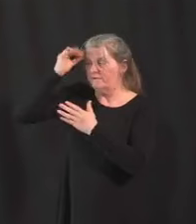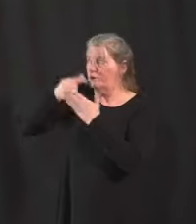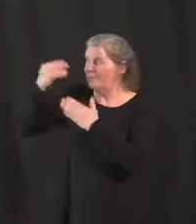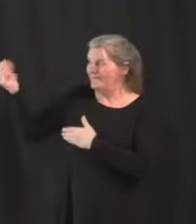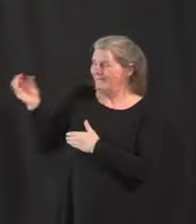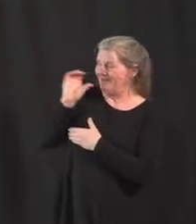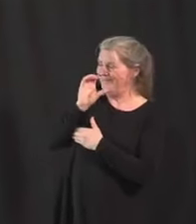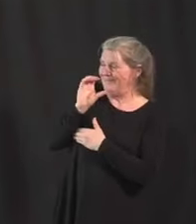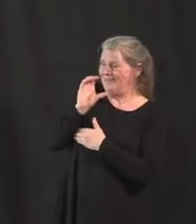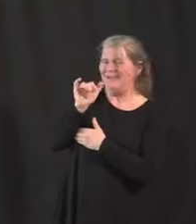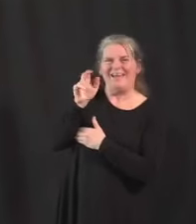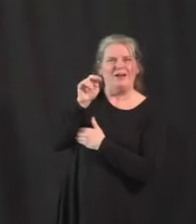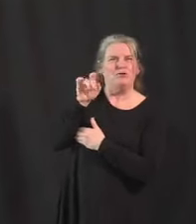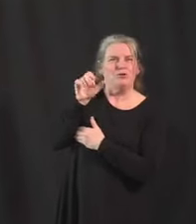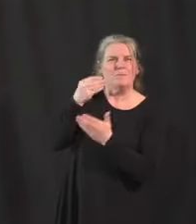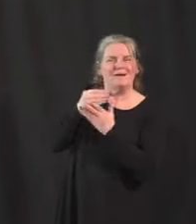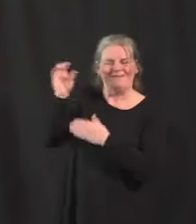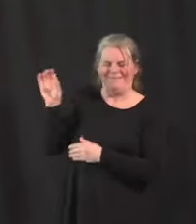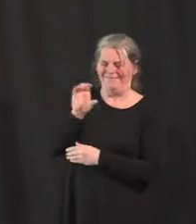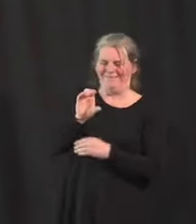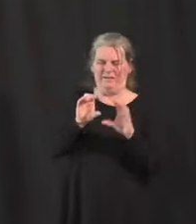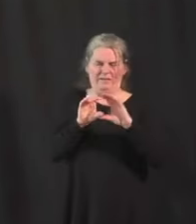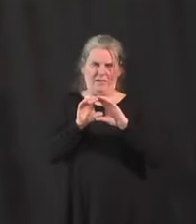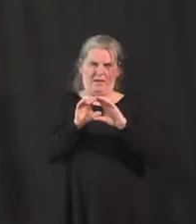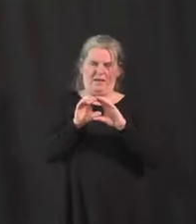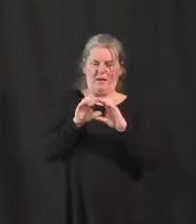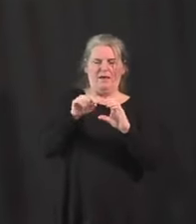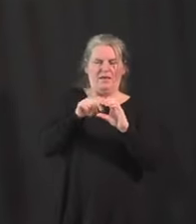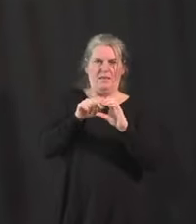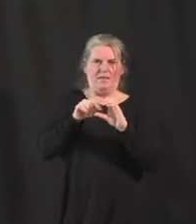ANNOUNCEMENT AND HOW THAT COMPLEMENTS WHAT WE HAVE ANNOUNCED LAST WEEK FOR SUPPORT